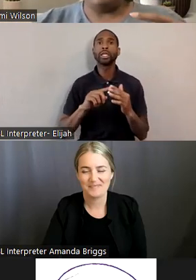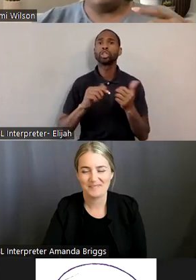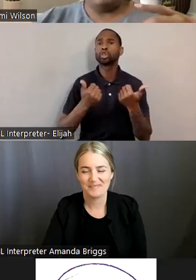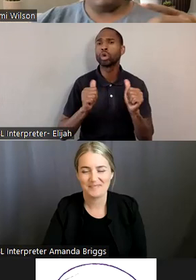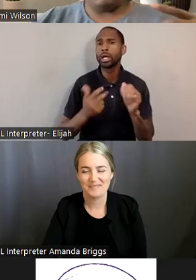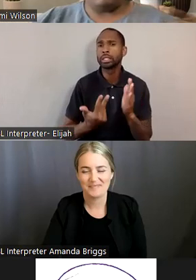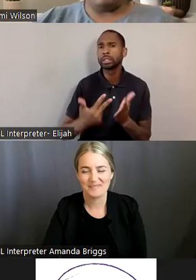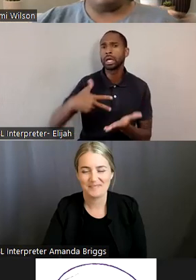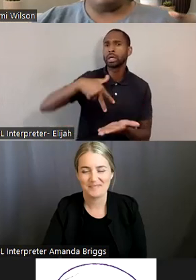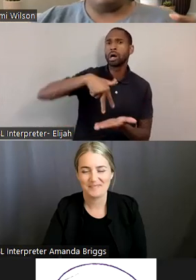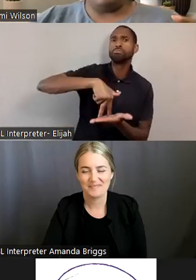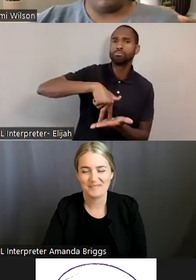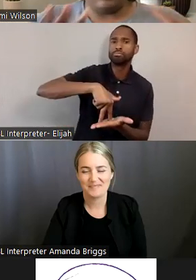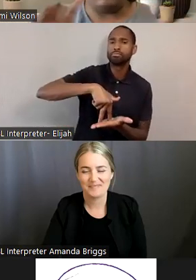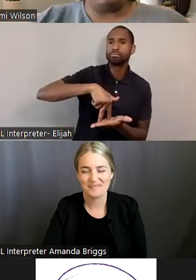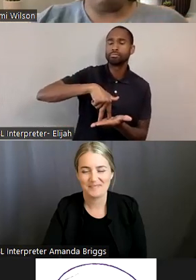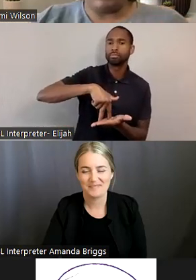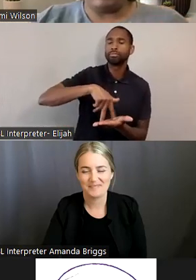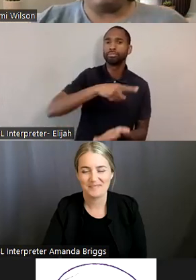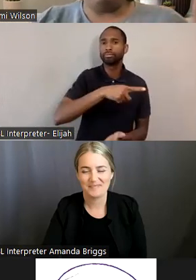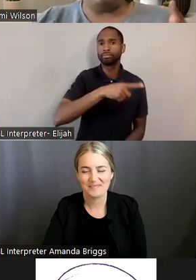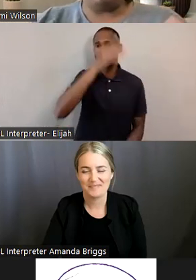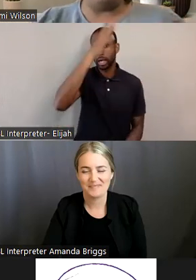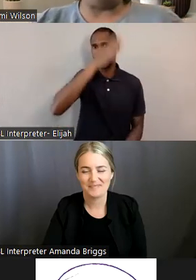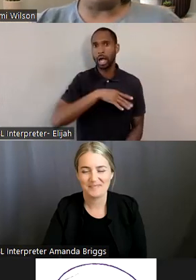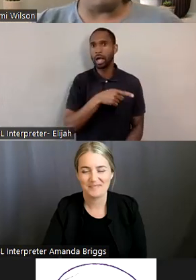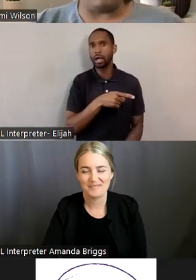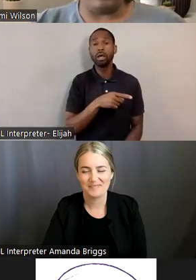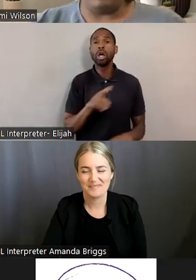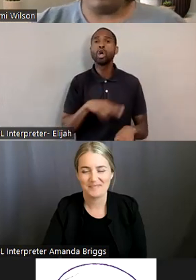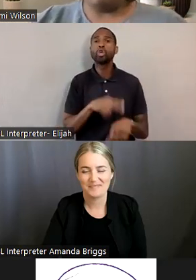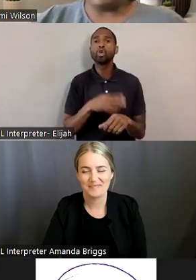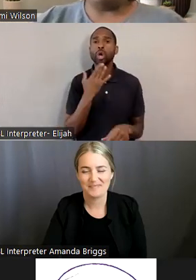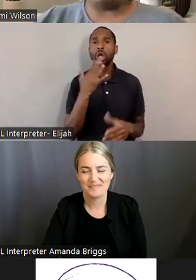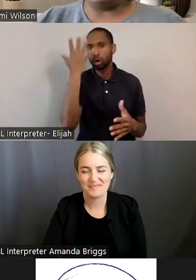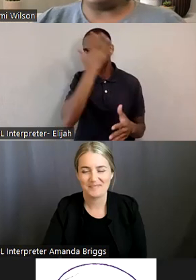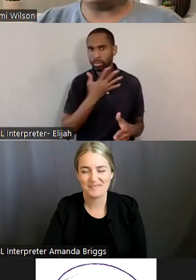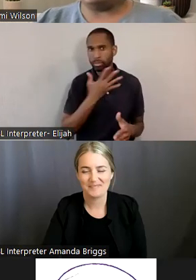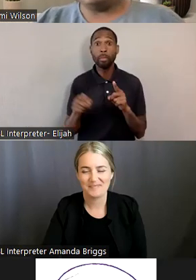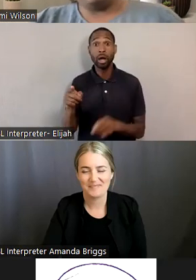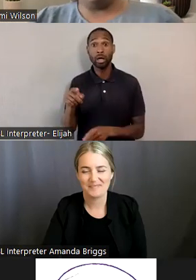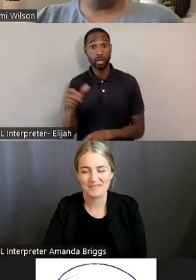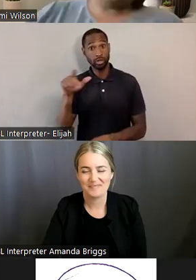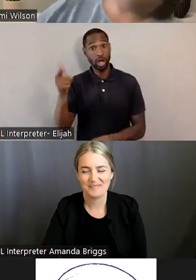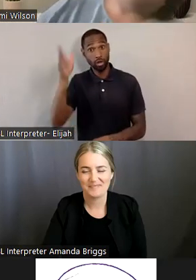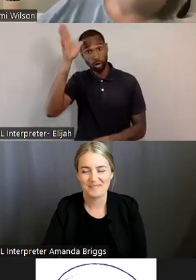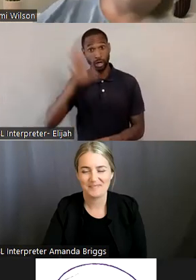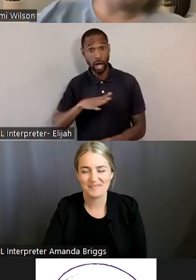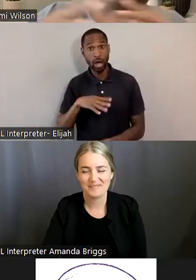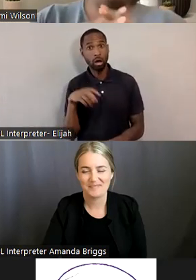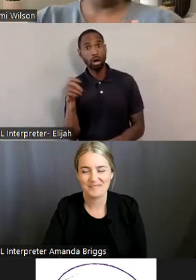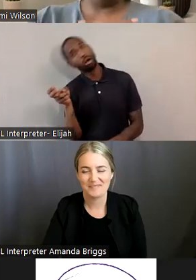And he had normal coloring. But his friend, who was leaned over to the side,